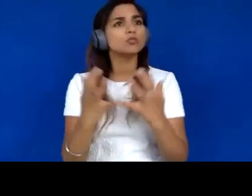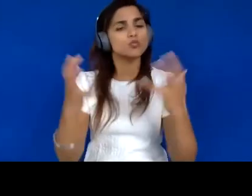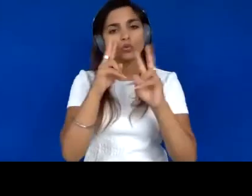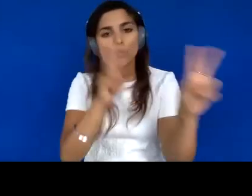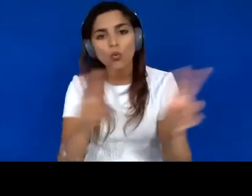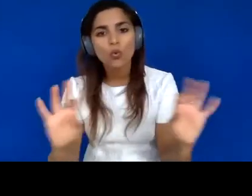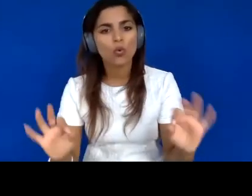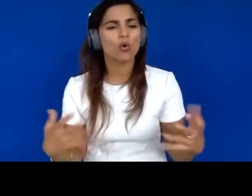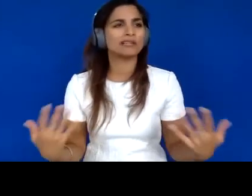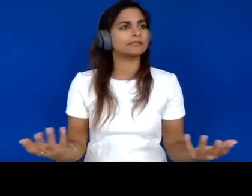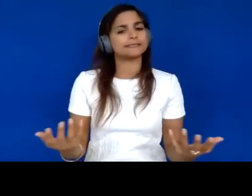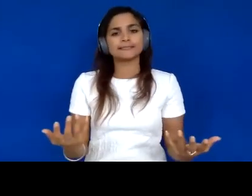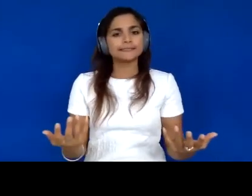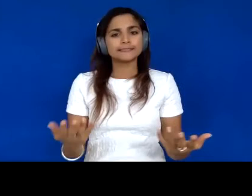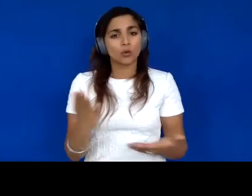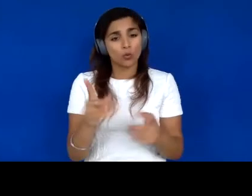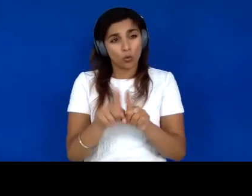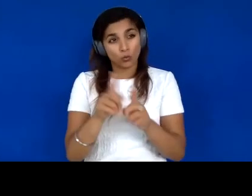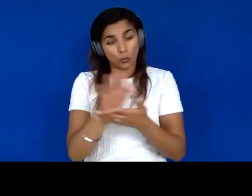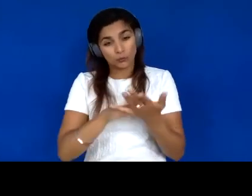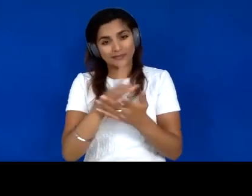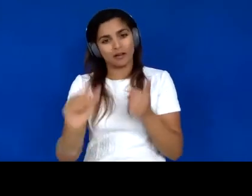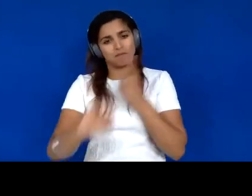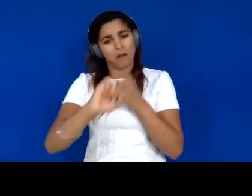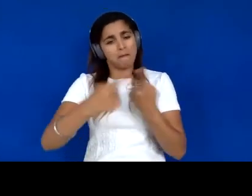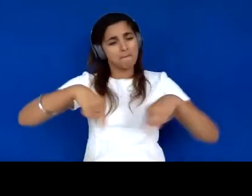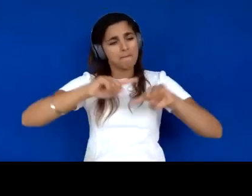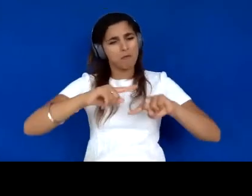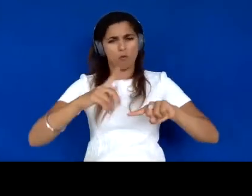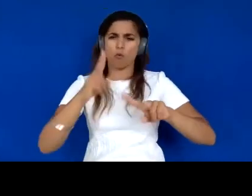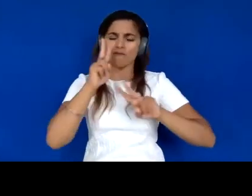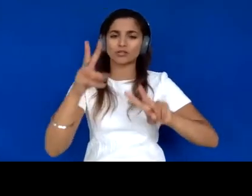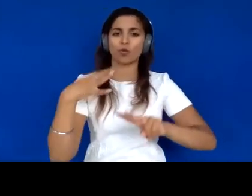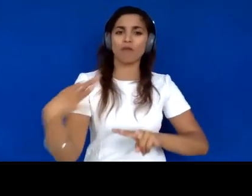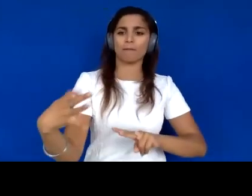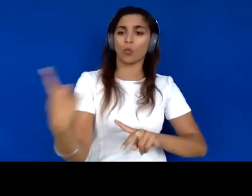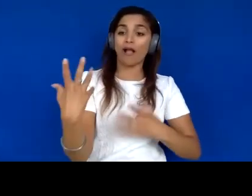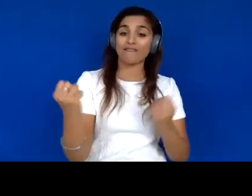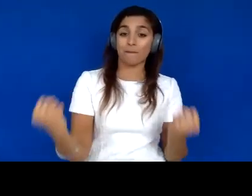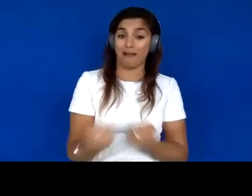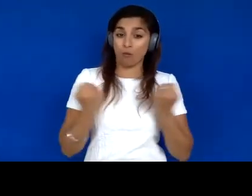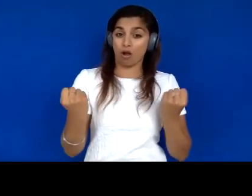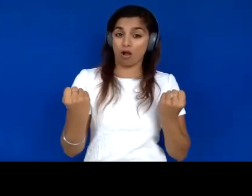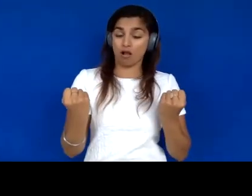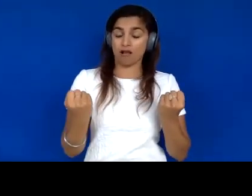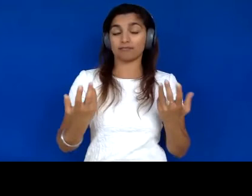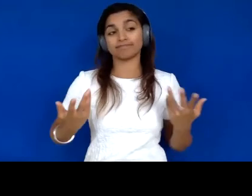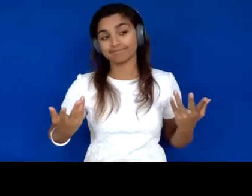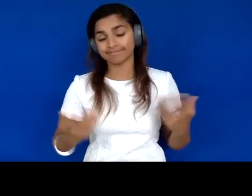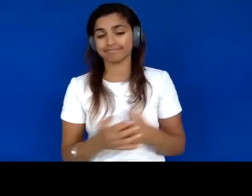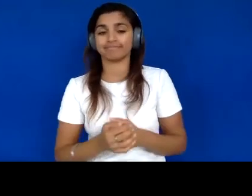of gender bias is in terms of visual representation and who owns the power so